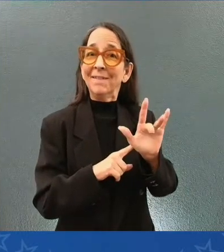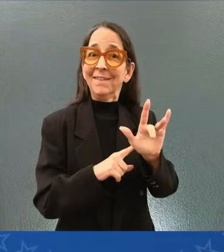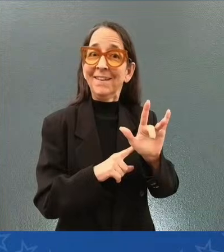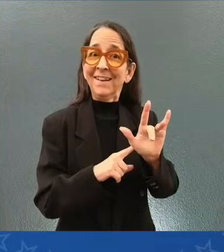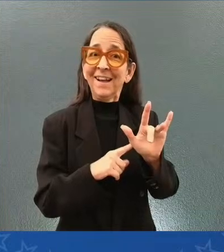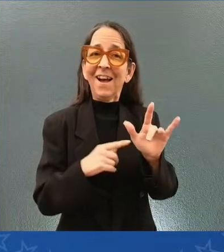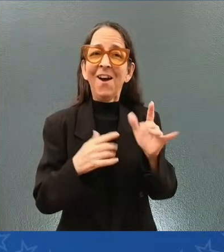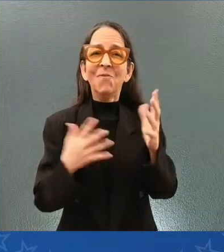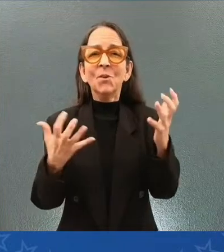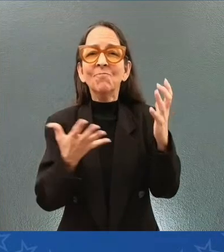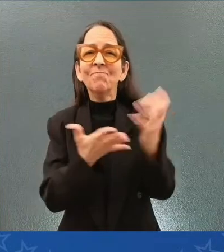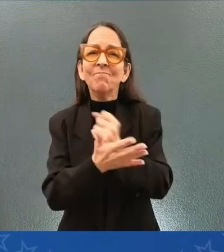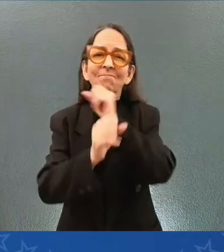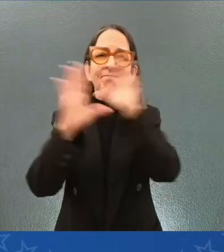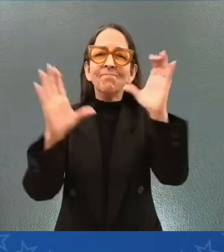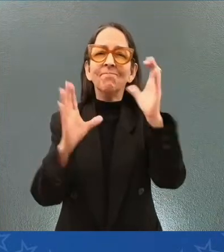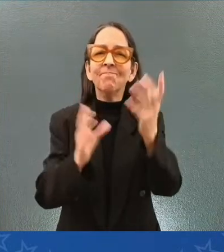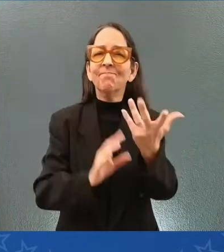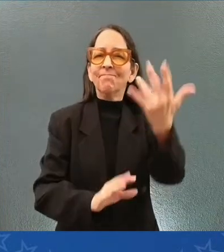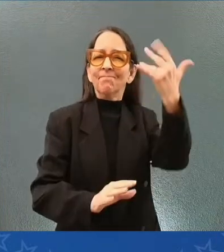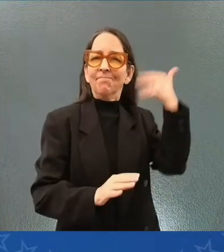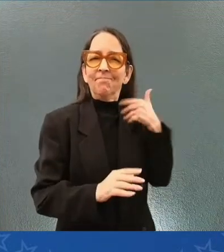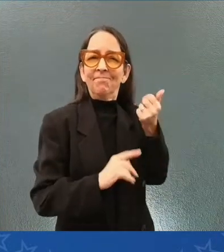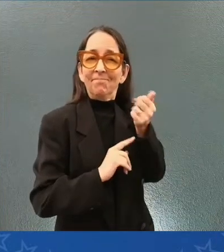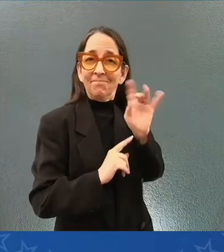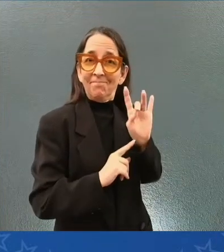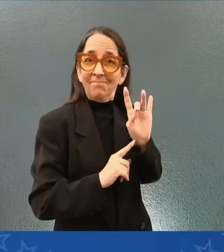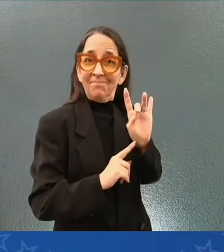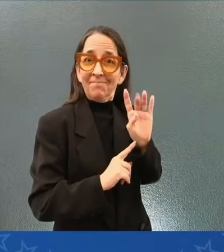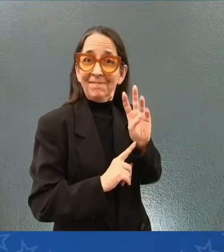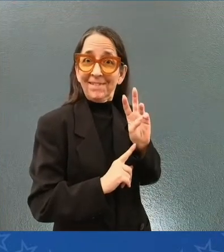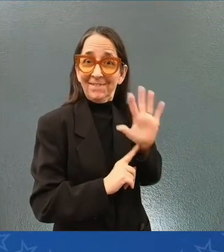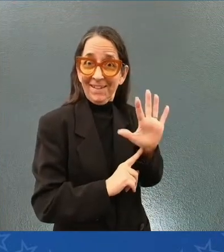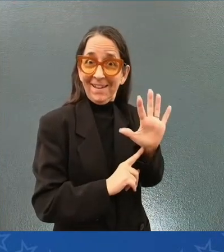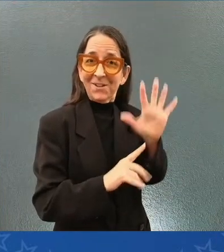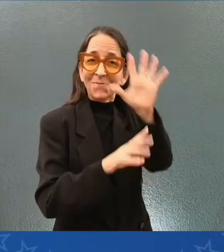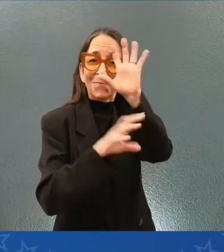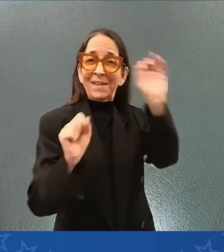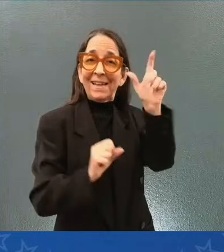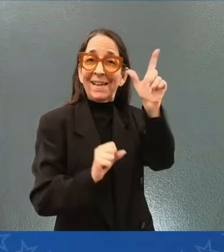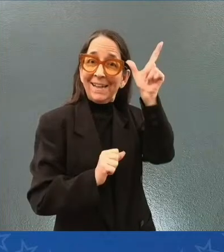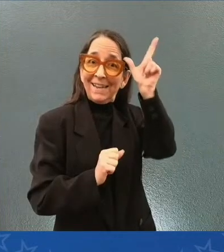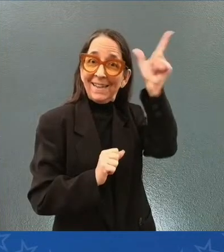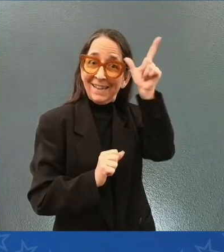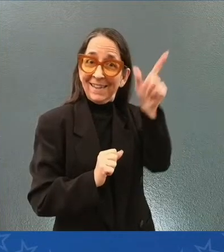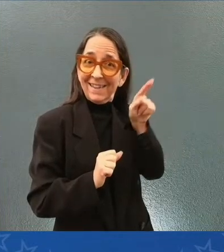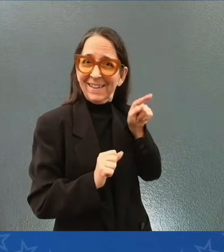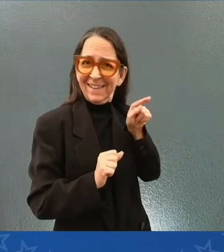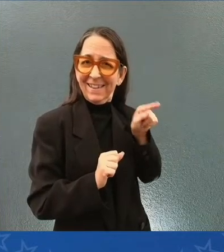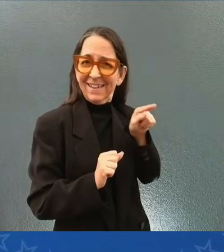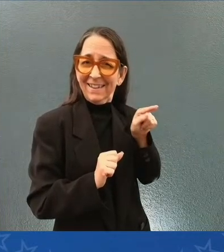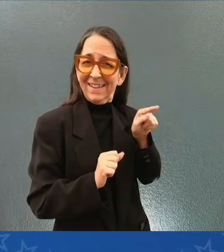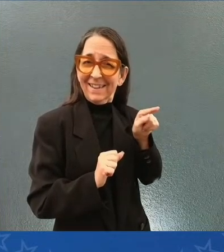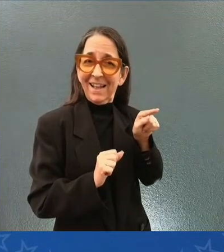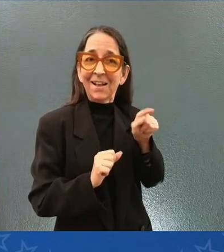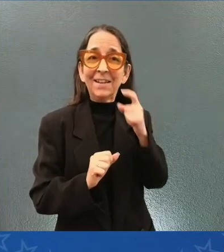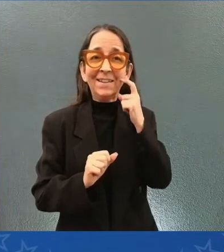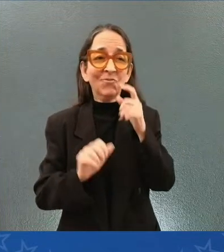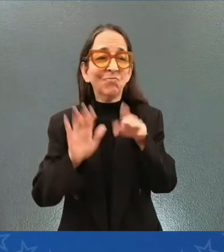President Lincoln had just delivered his inaugural address to the Capitol, the return to the White House for reception here